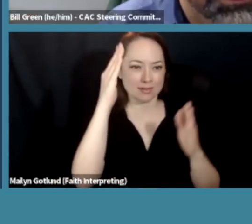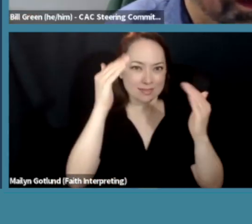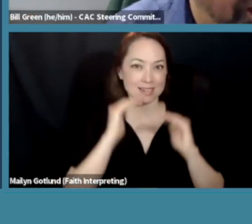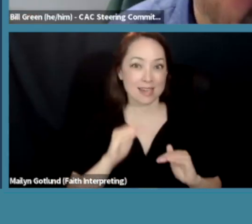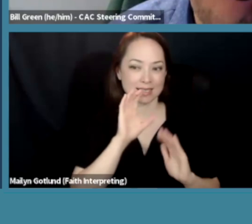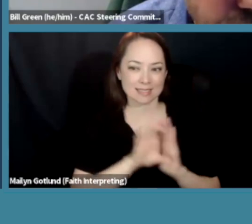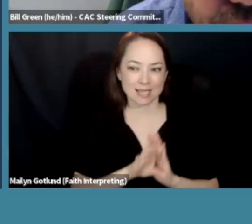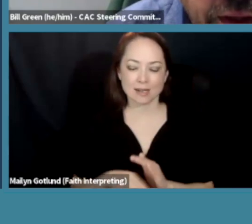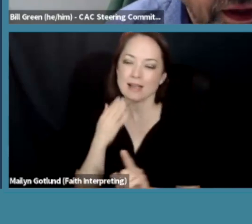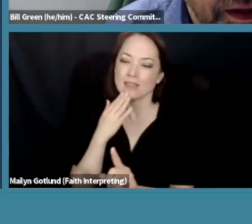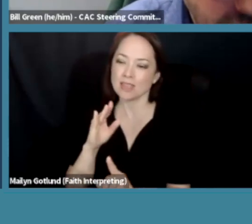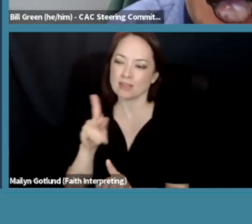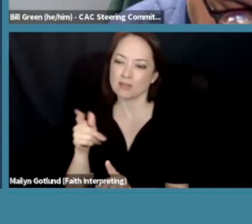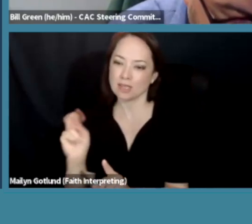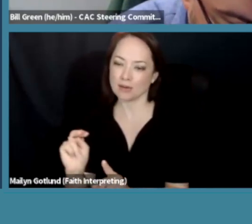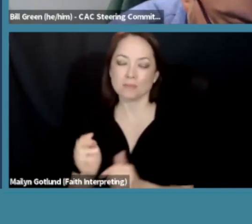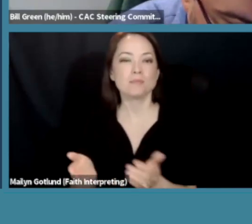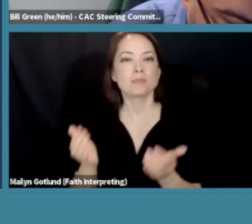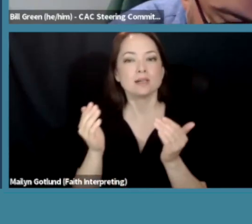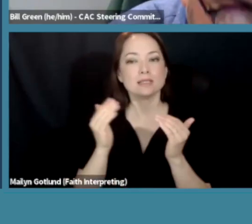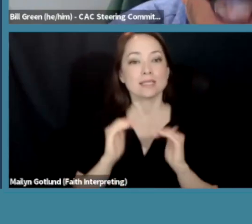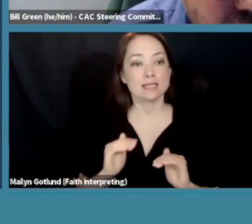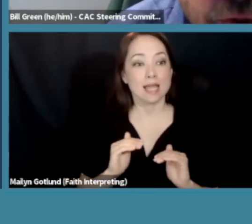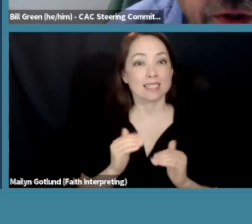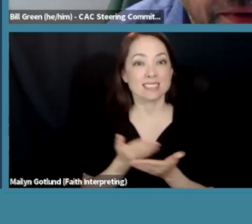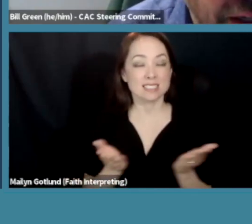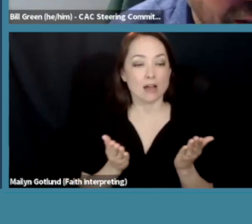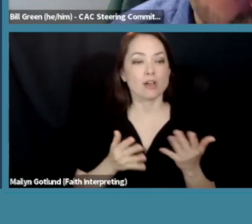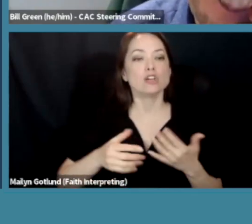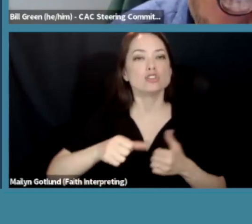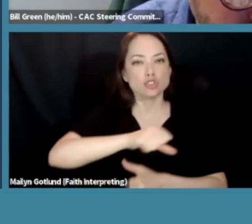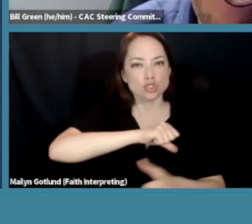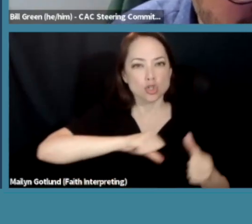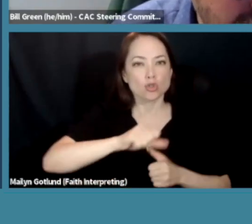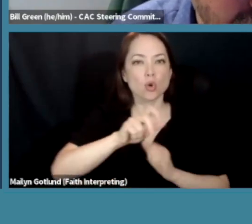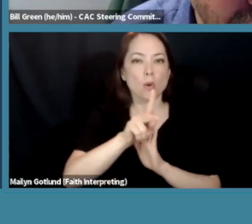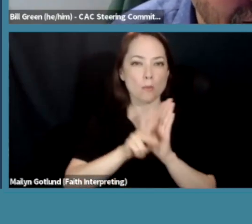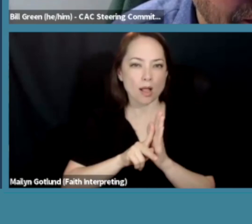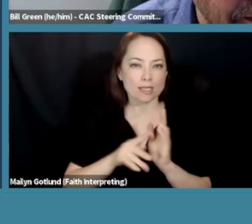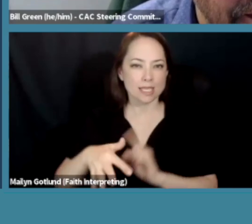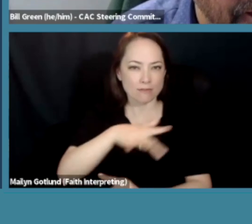Thank you, Karen. The next section we'll talk about is our social and policy environment. Next slide, please.